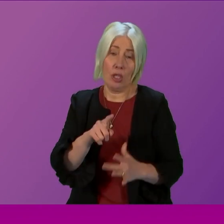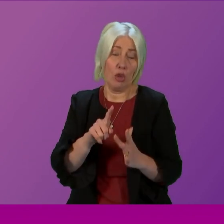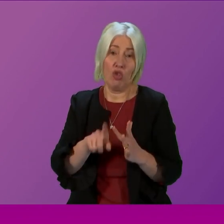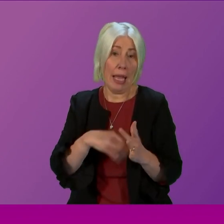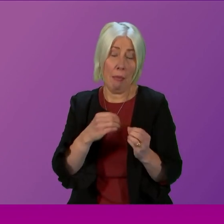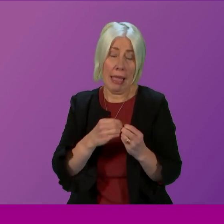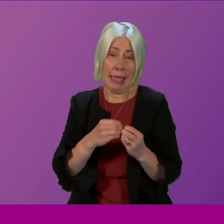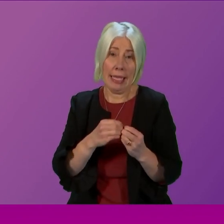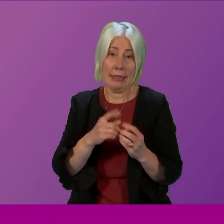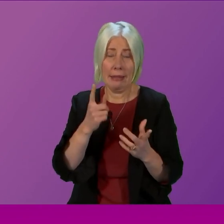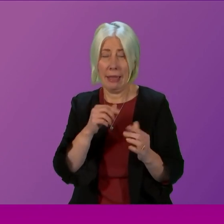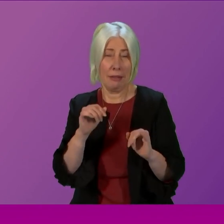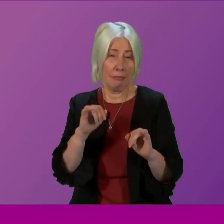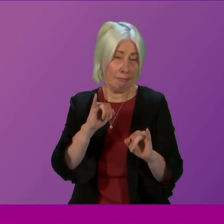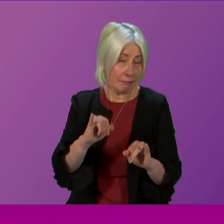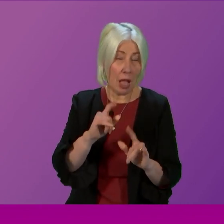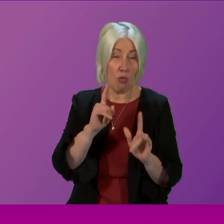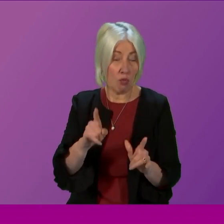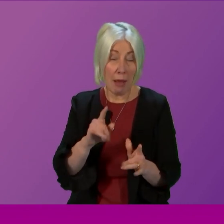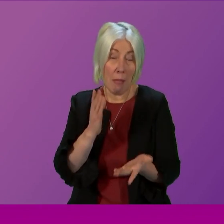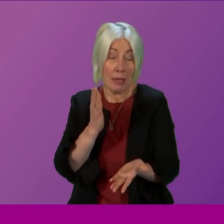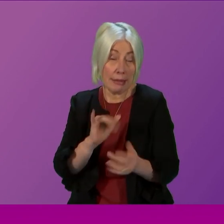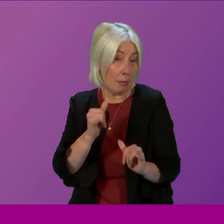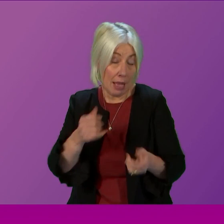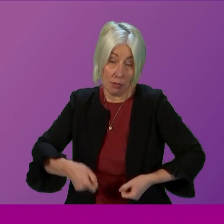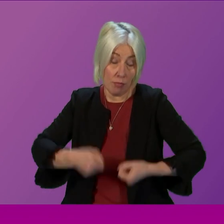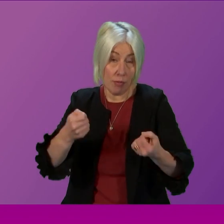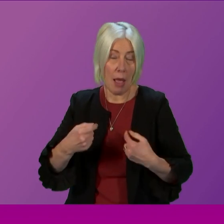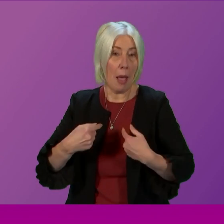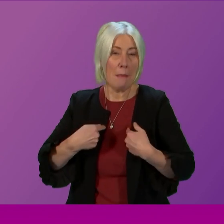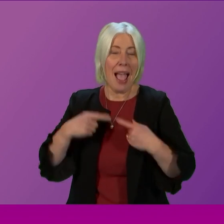incident that Jackie Baillie has narrated, and although I obviously cannot go into individual